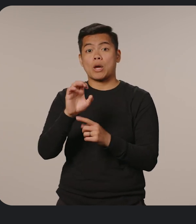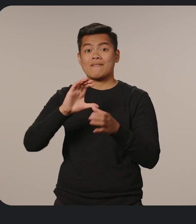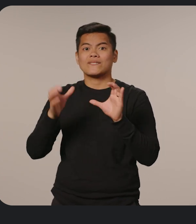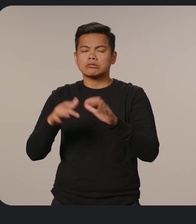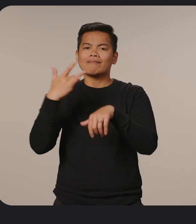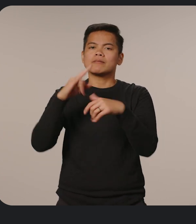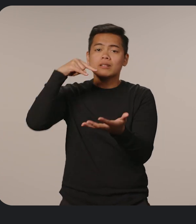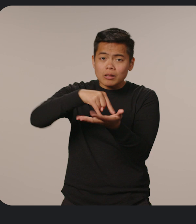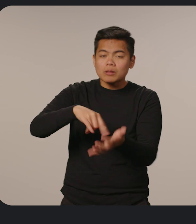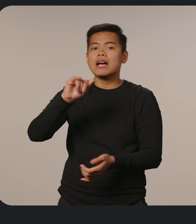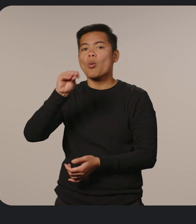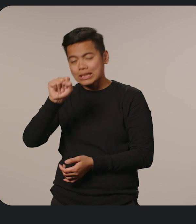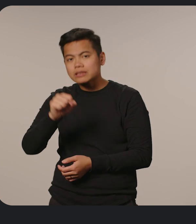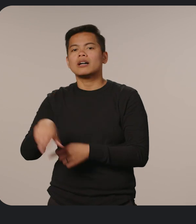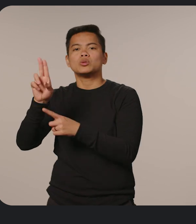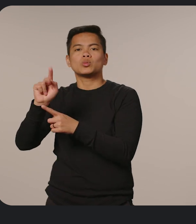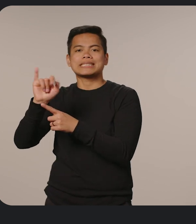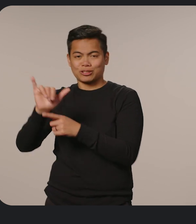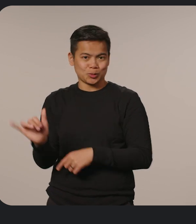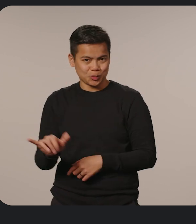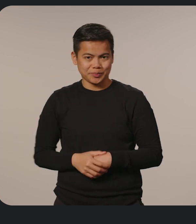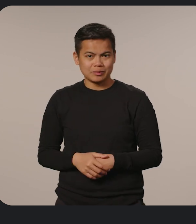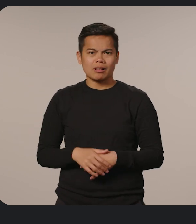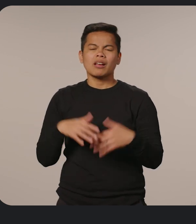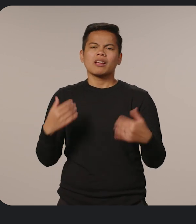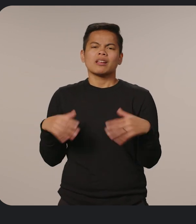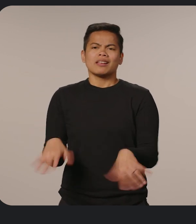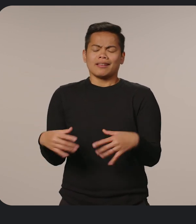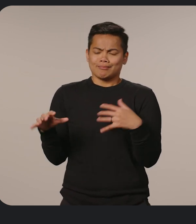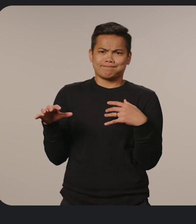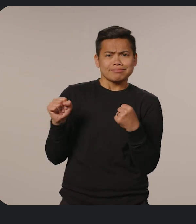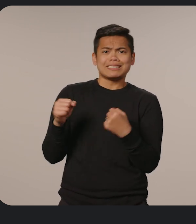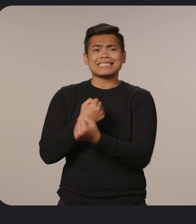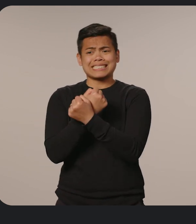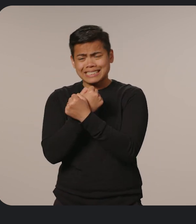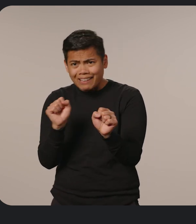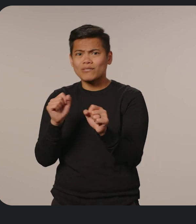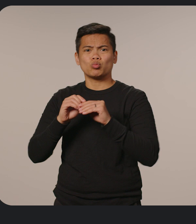Android iOS and unity 2. it's never been